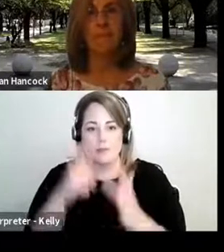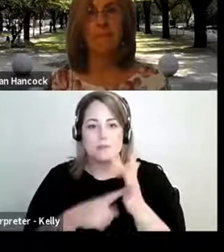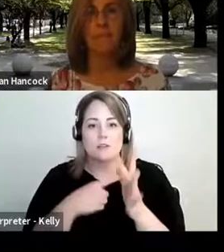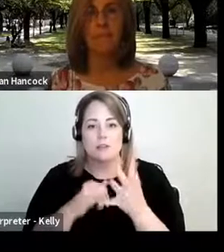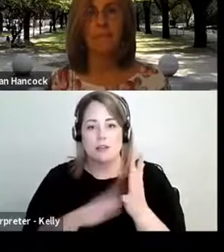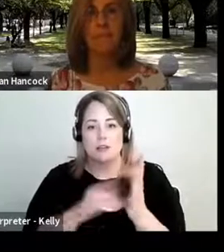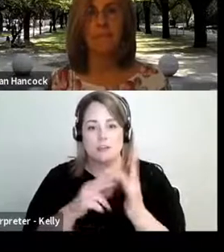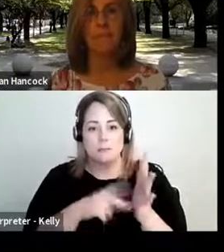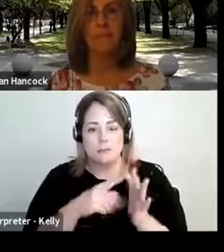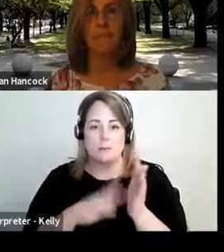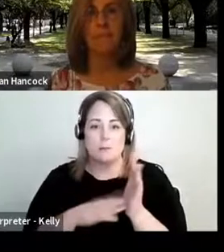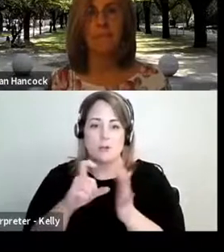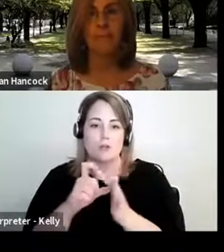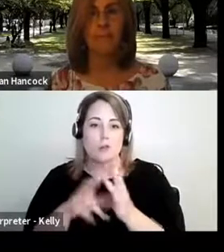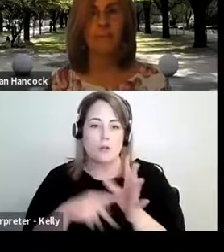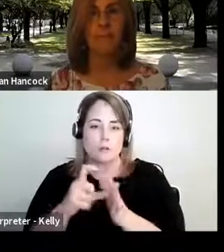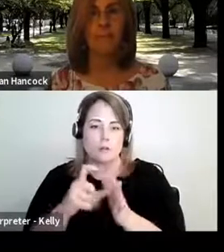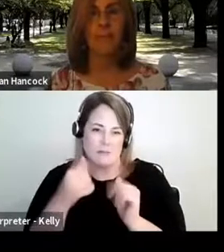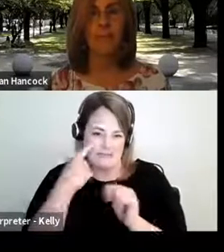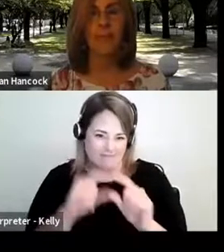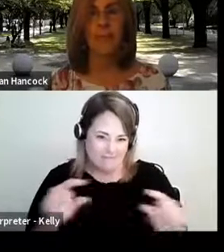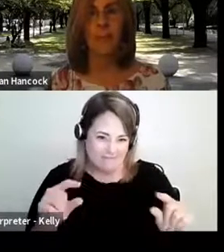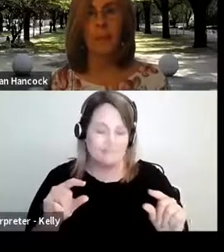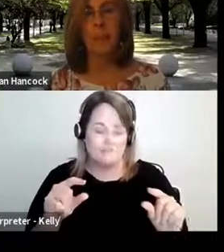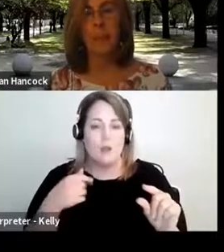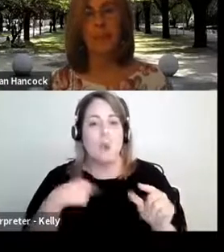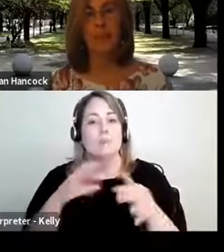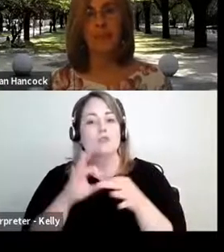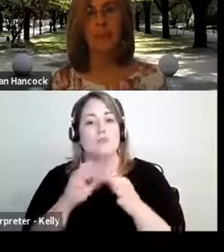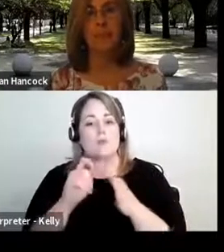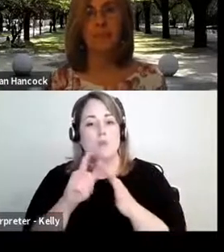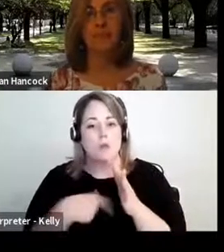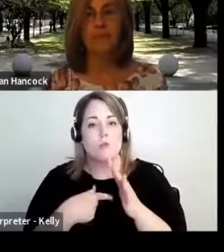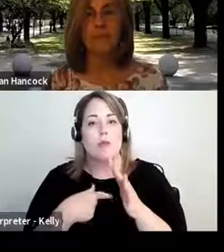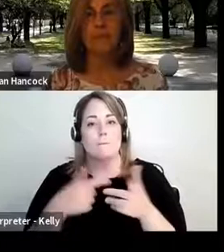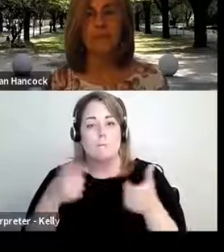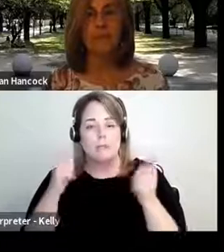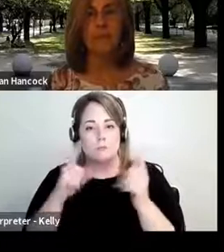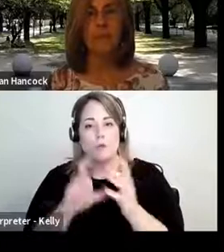as you can see and I’m the Joint Program Manager of the Curtin University Specialist Mentoring